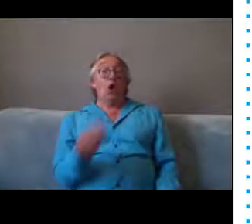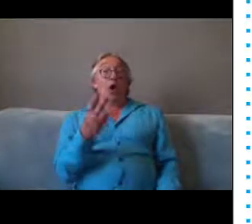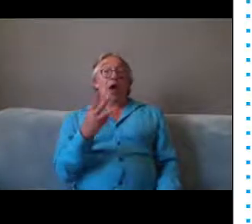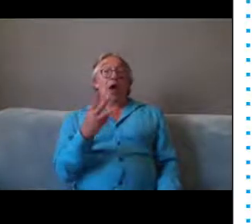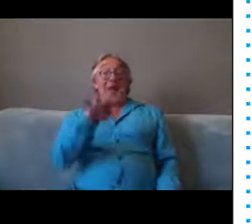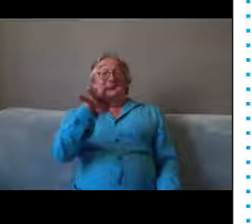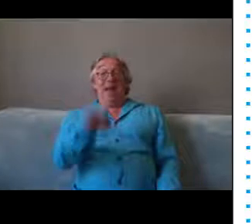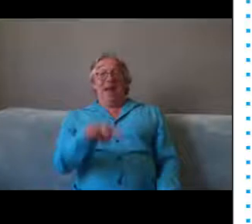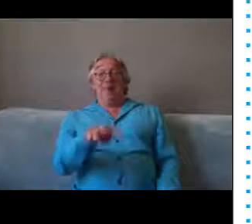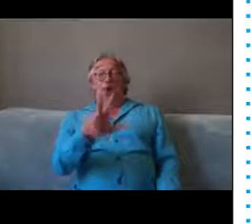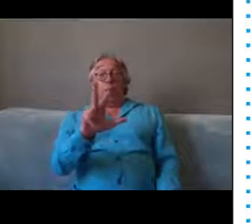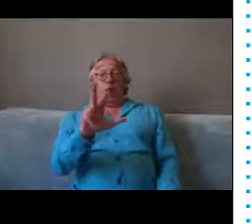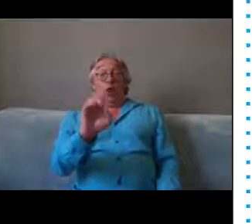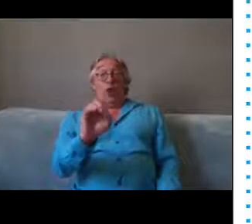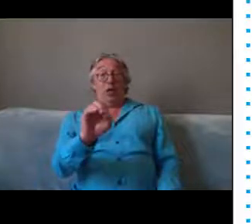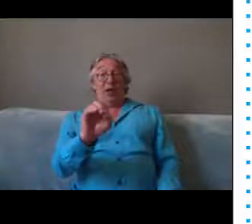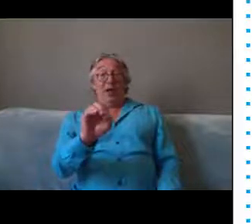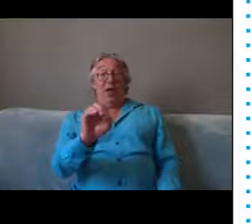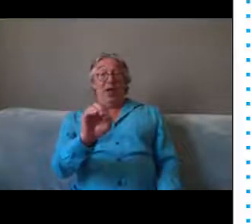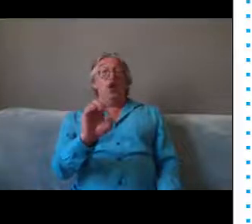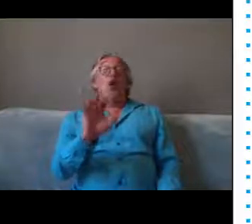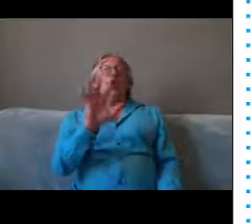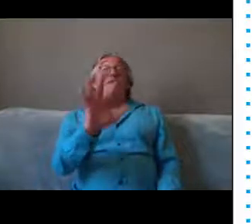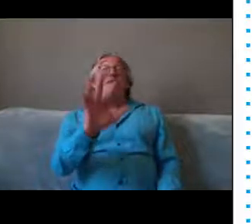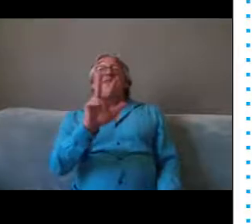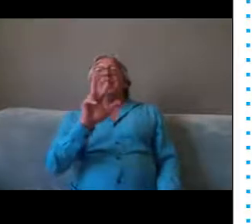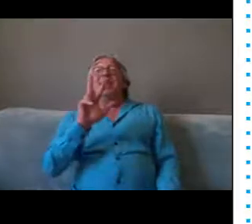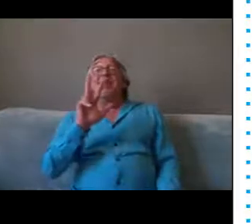Basically, key action 1 is the key action that supports